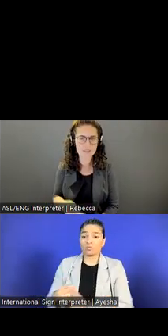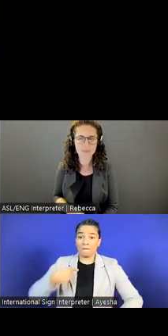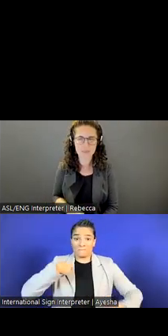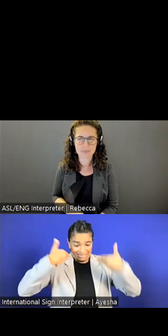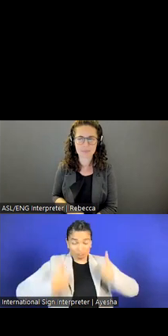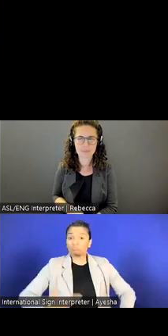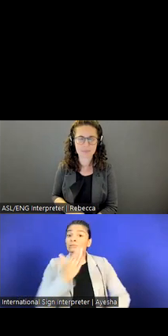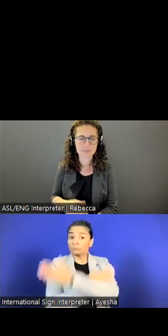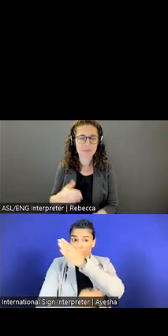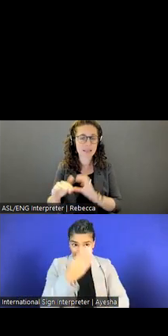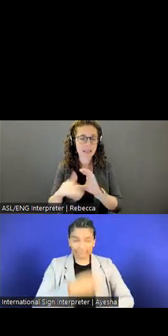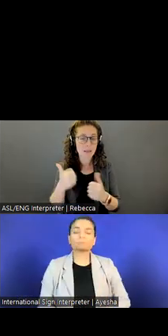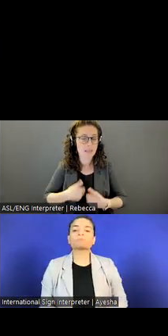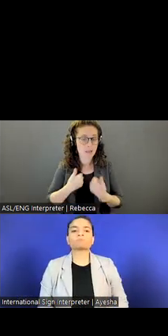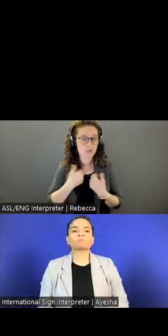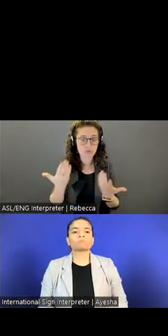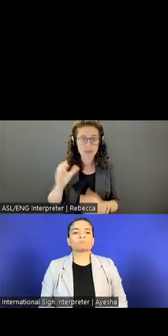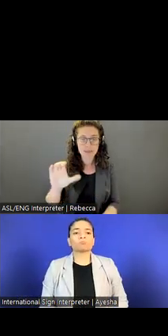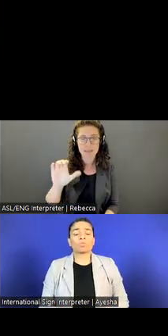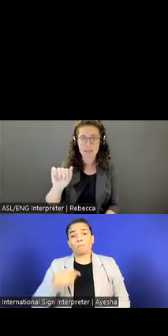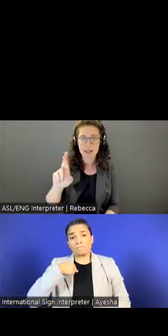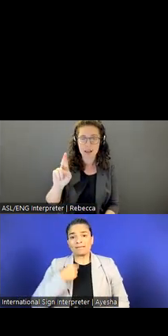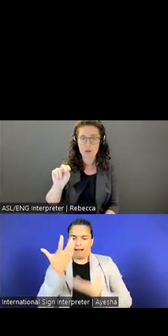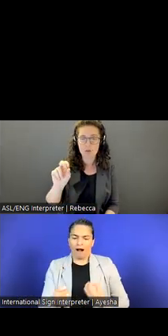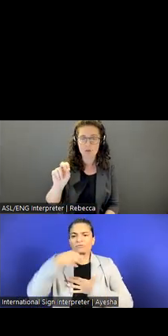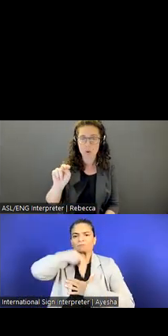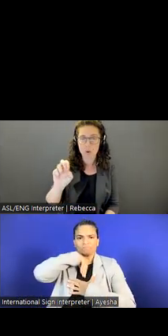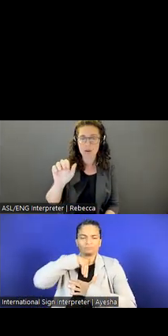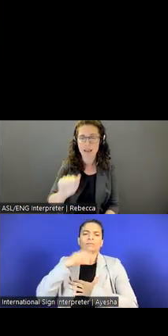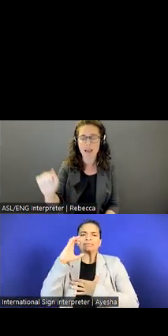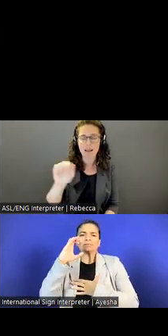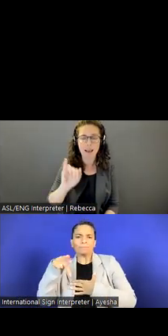My e mail is carnone@iie.org.